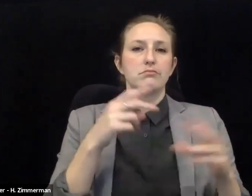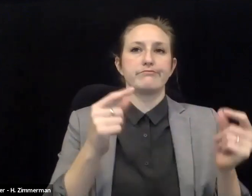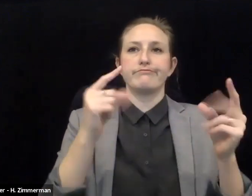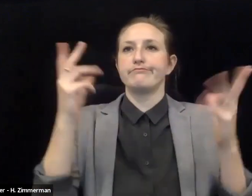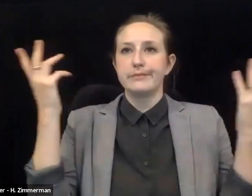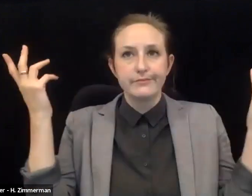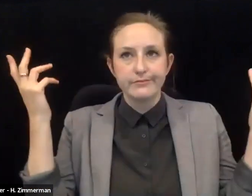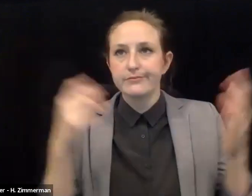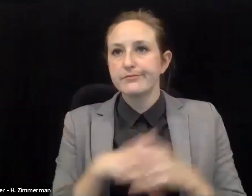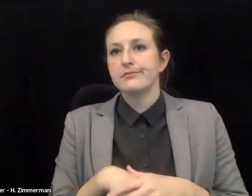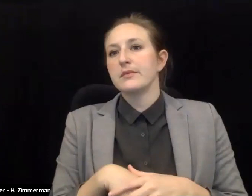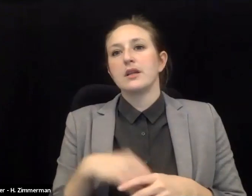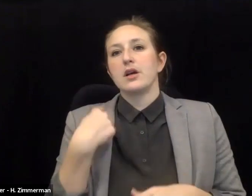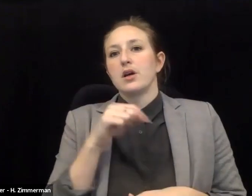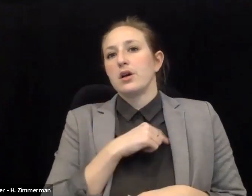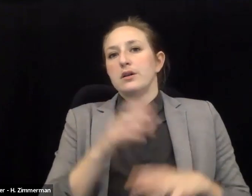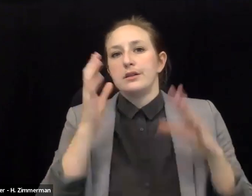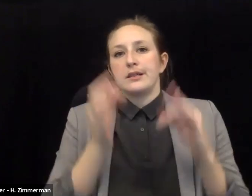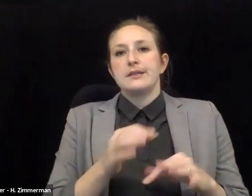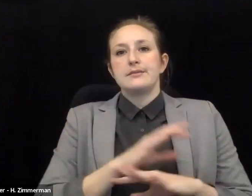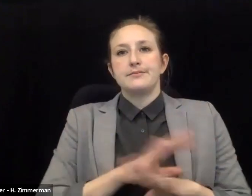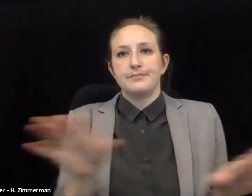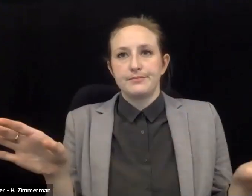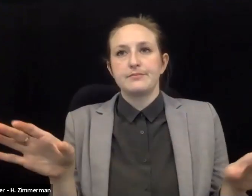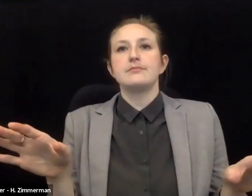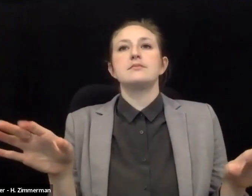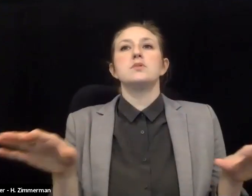opted to try to do something different that all of our